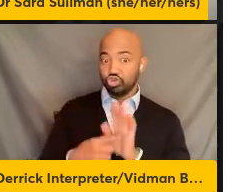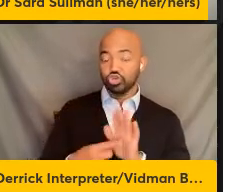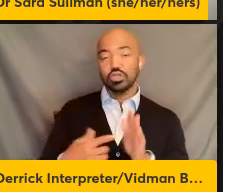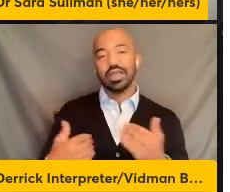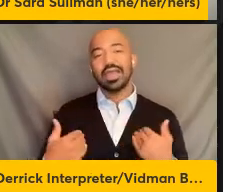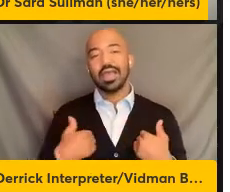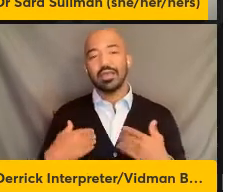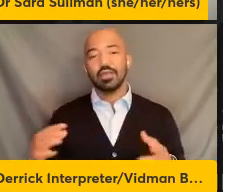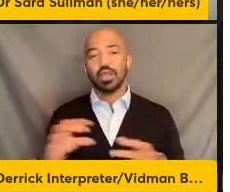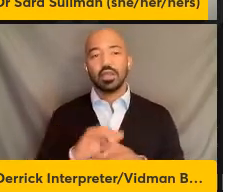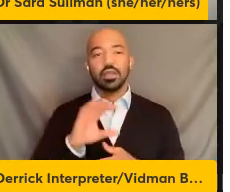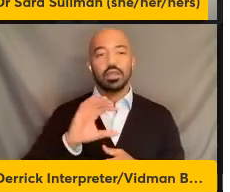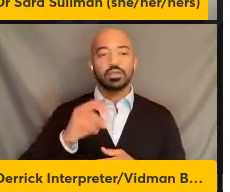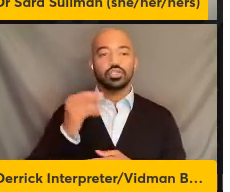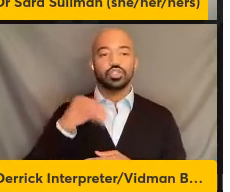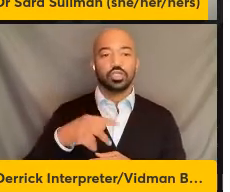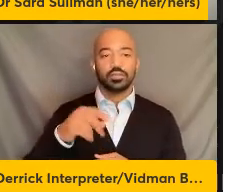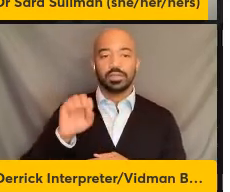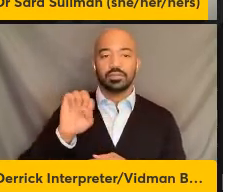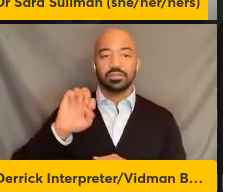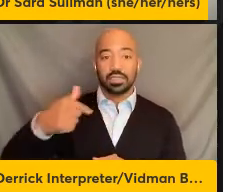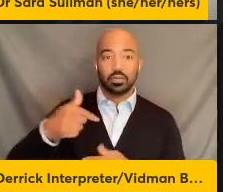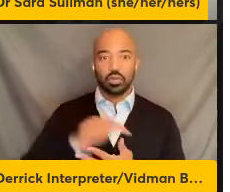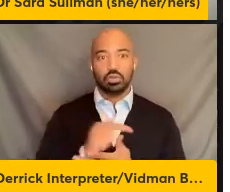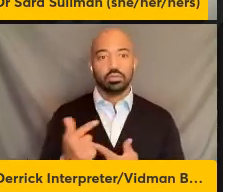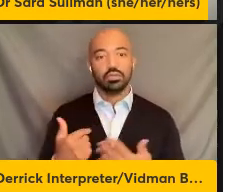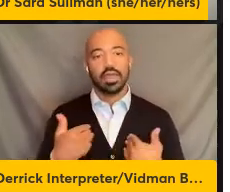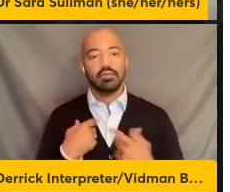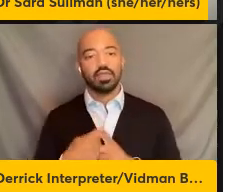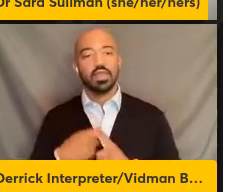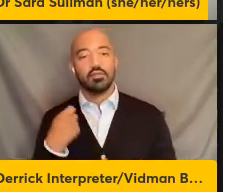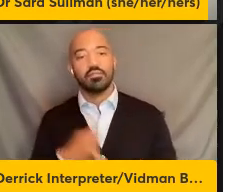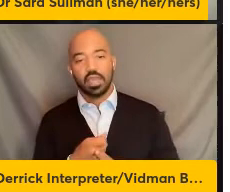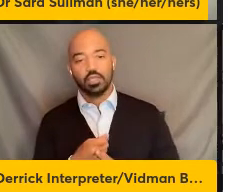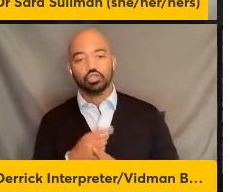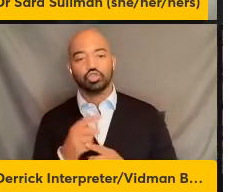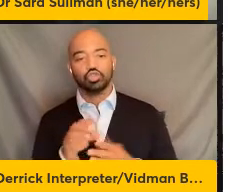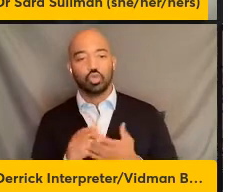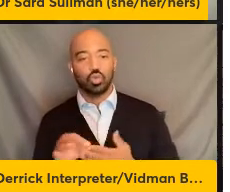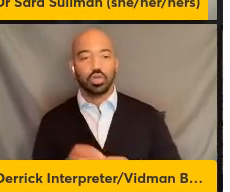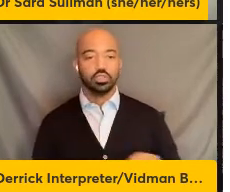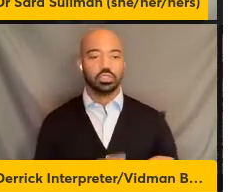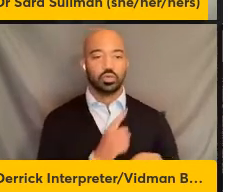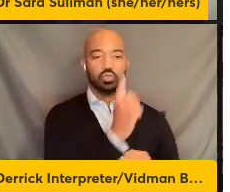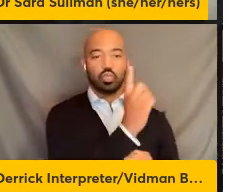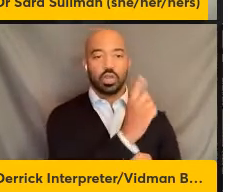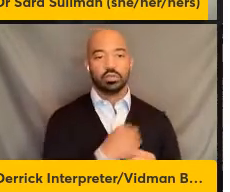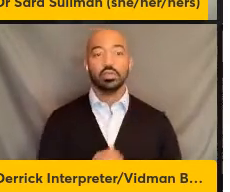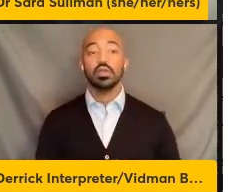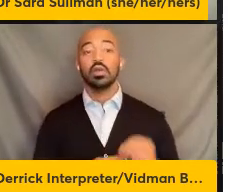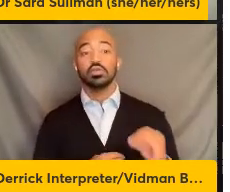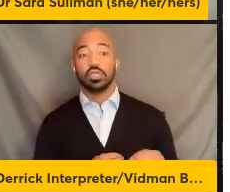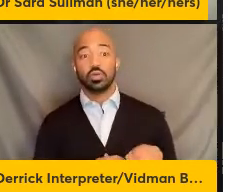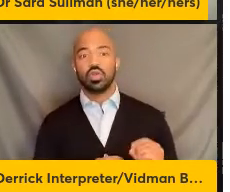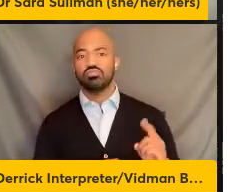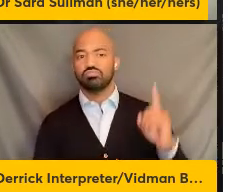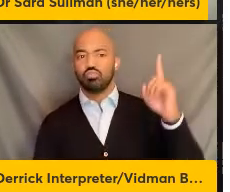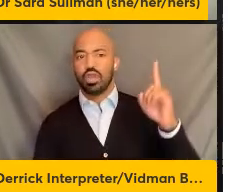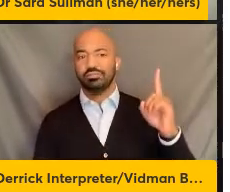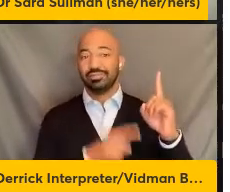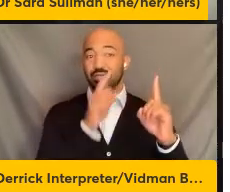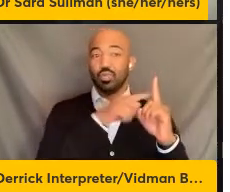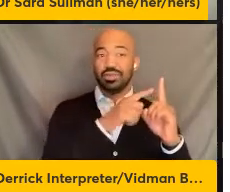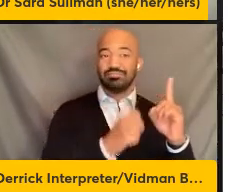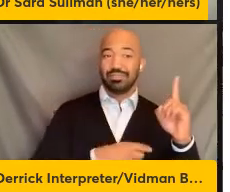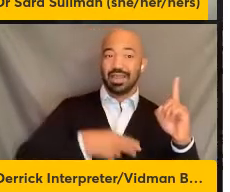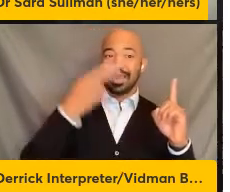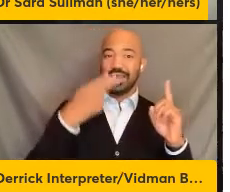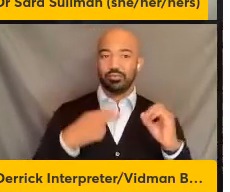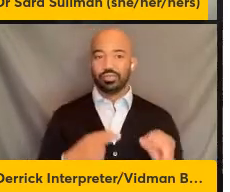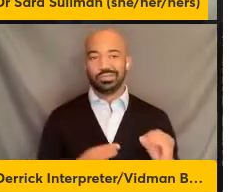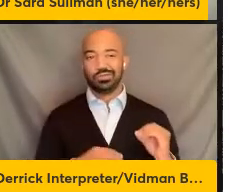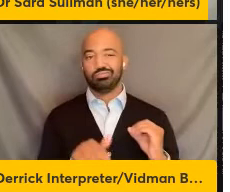chip seek data, she would assign an impact score from zero to one, one being the highest. And that indicates that there's a